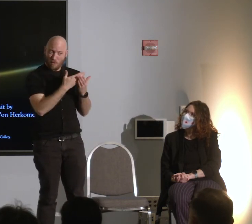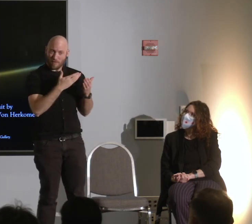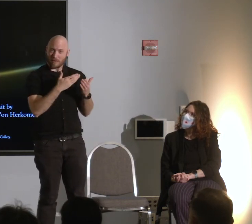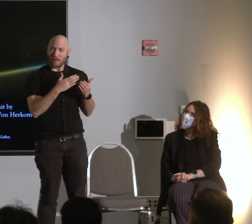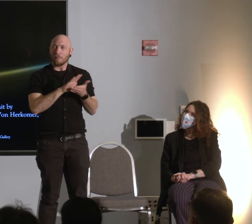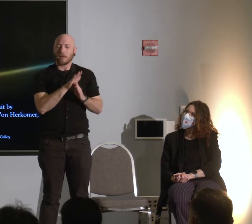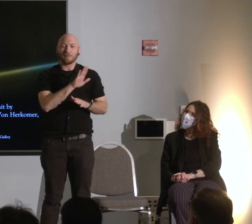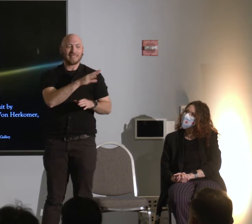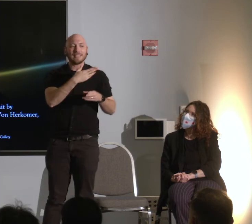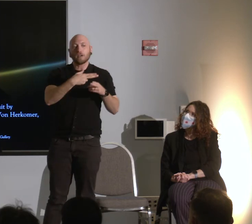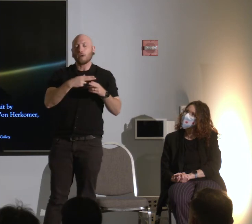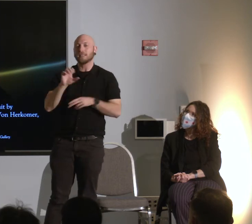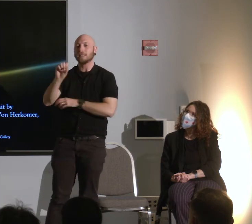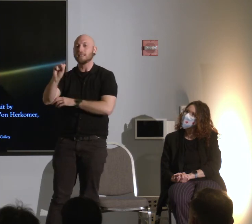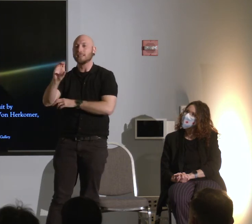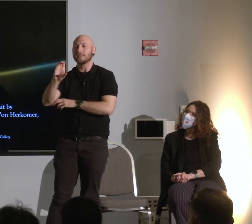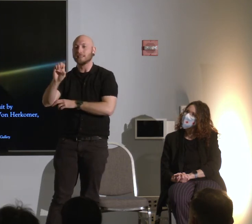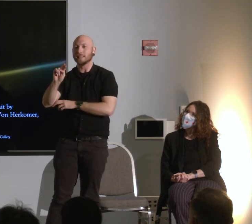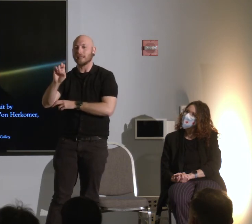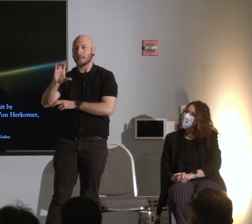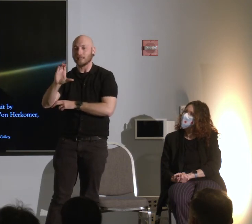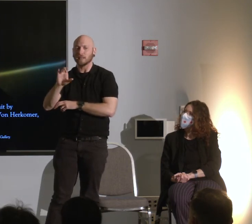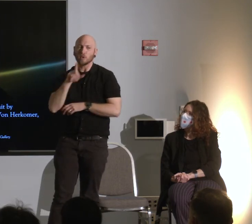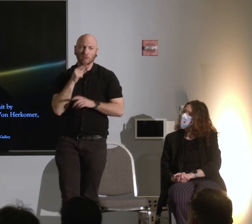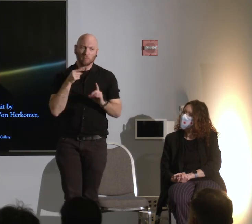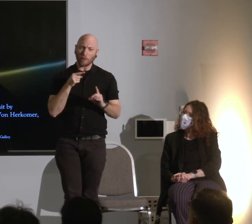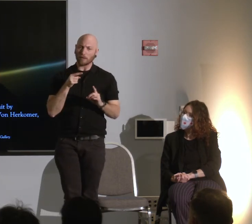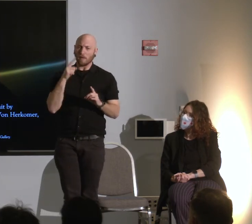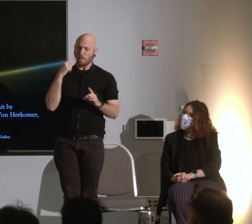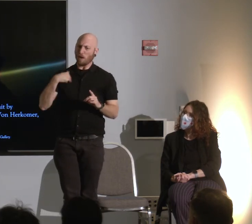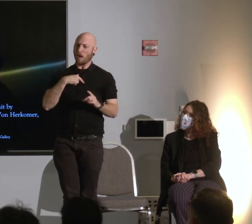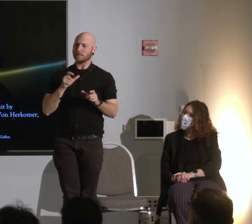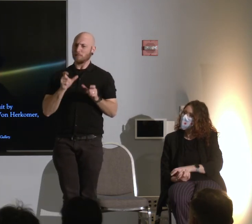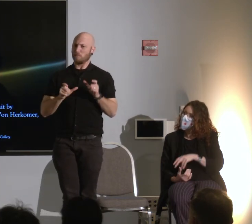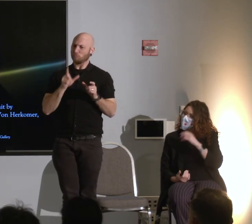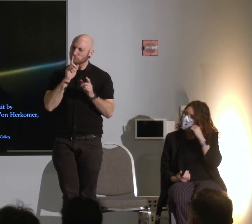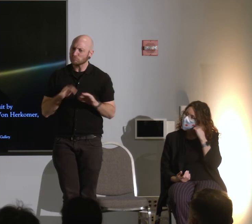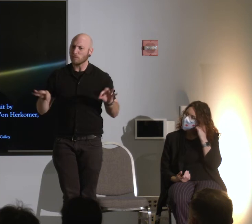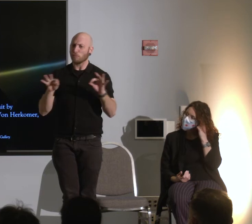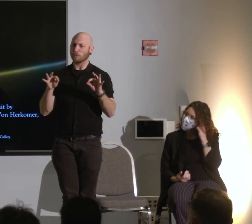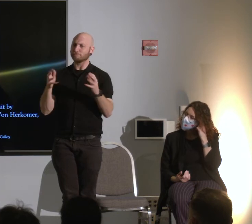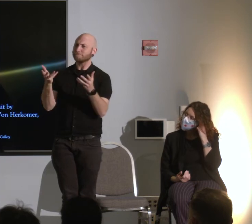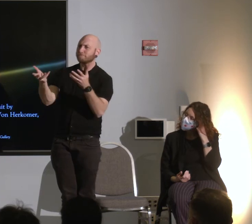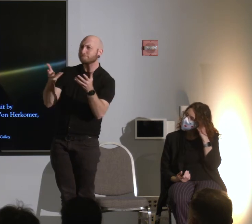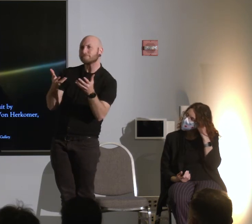he liked to put it, in its roles in society, social class, and, broadly speaking, the city.